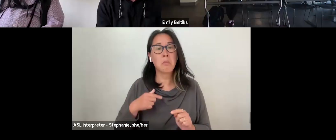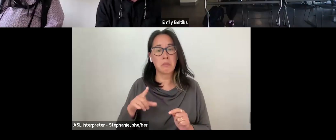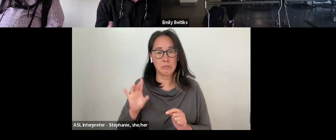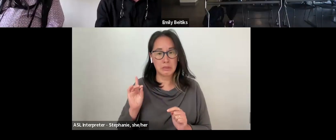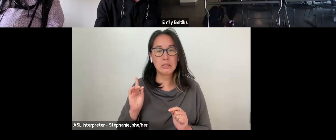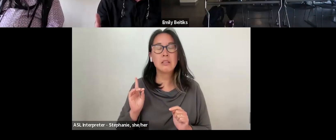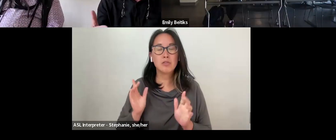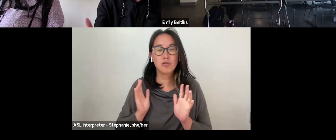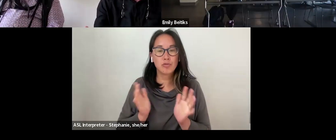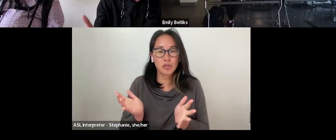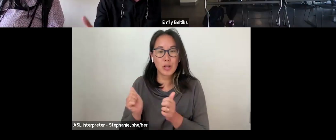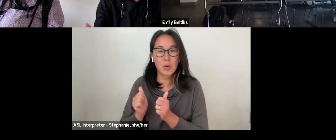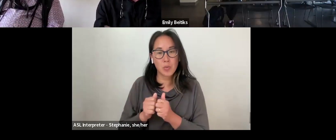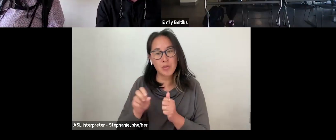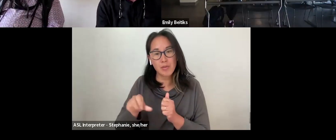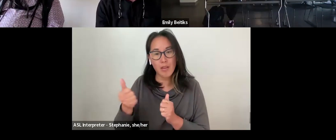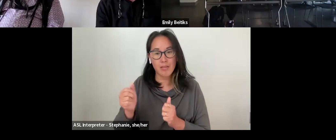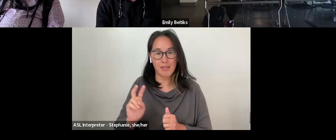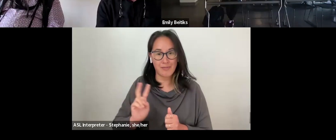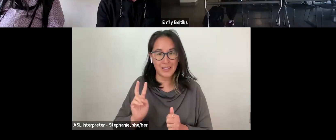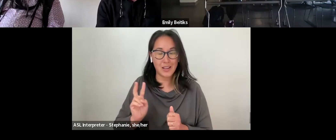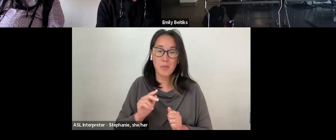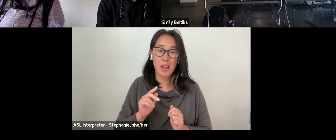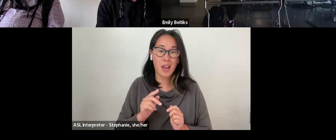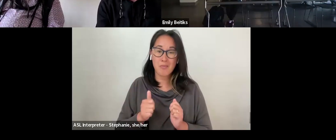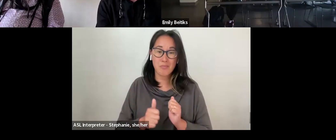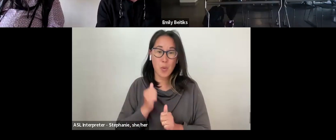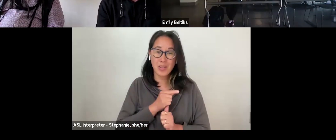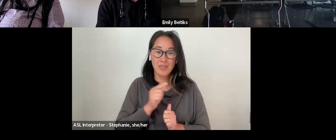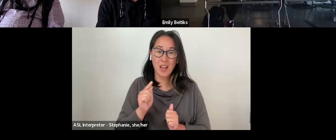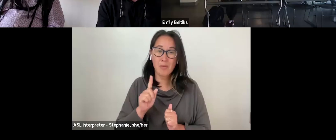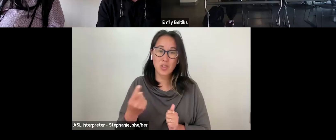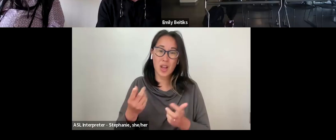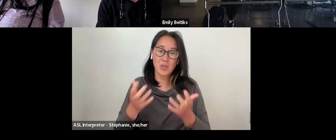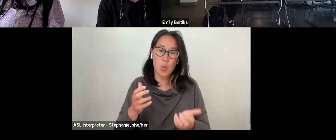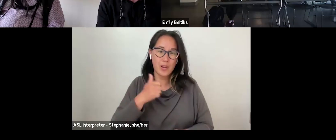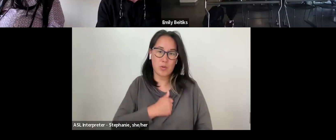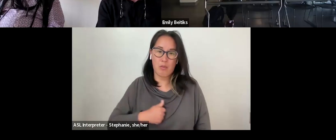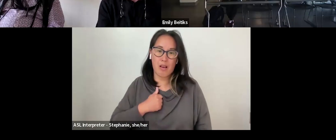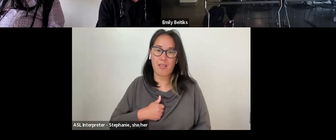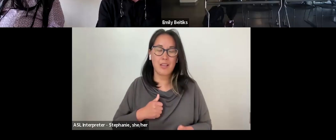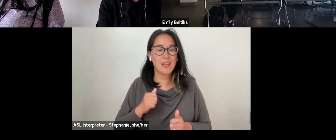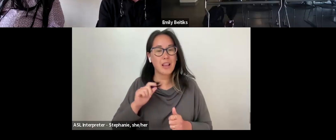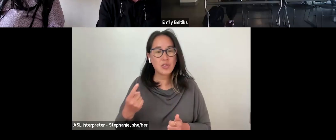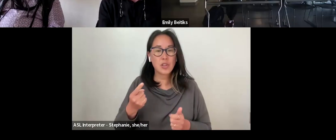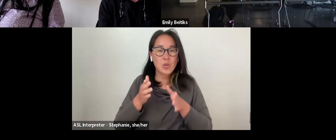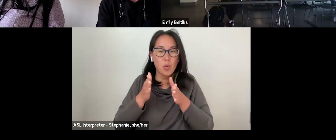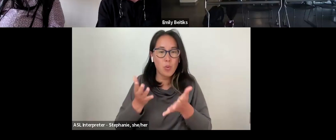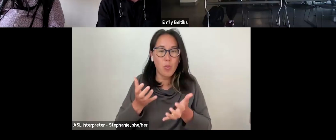And very often that is the only thing they want. They just want someone to say, "I'm sorry, you were mistreated."